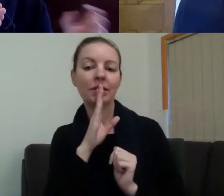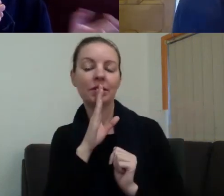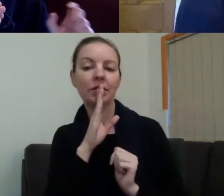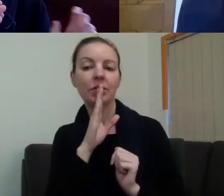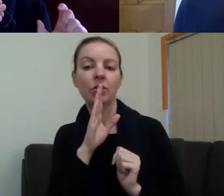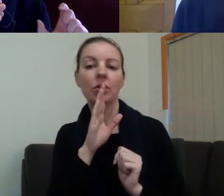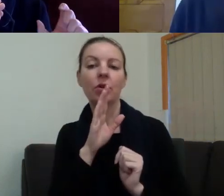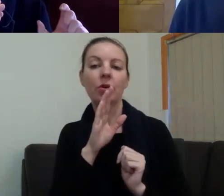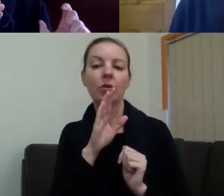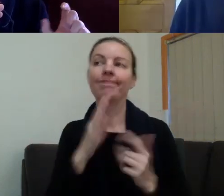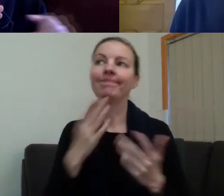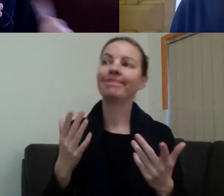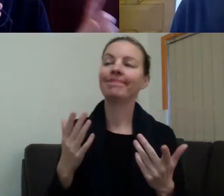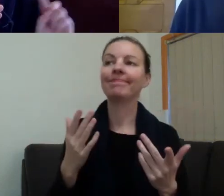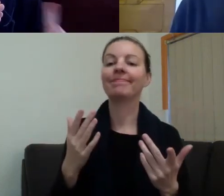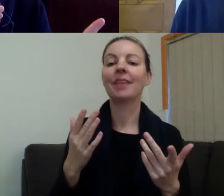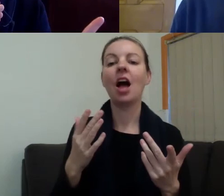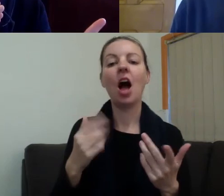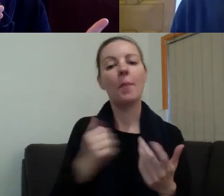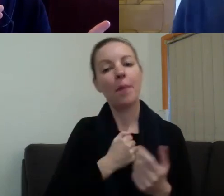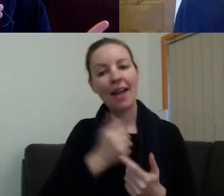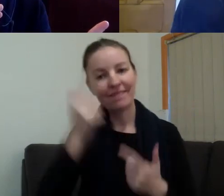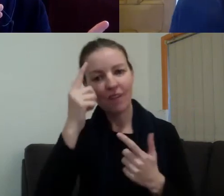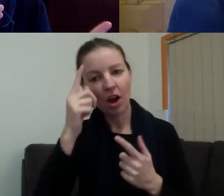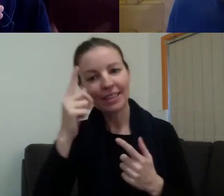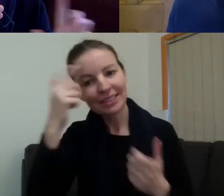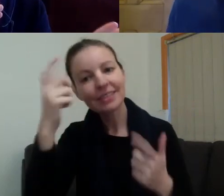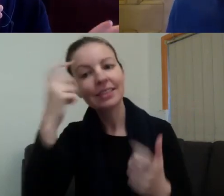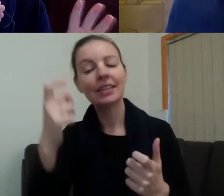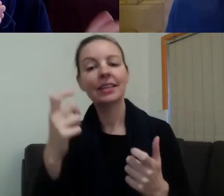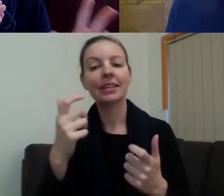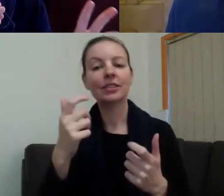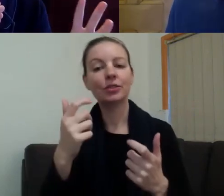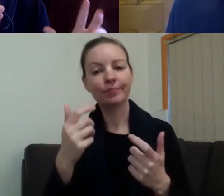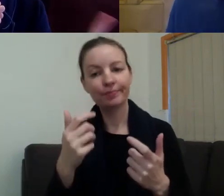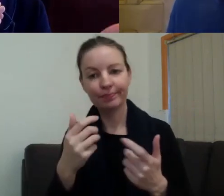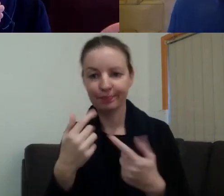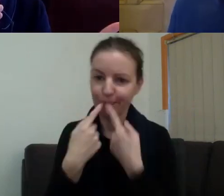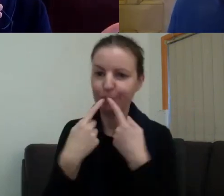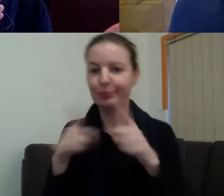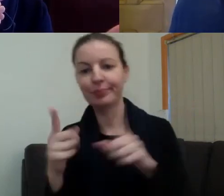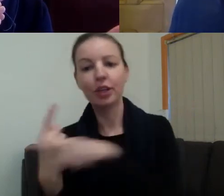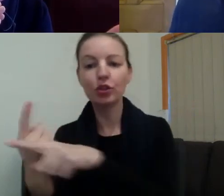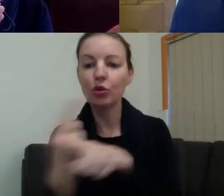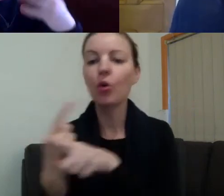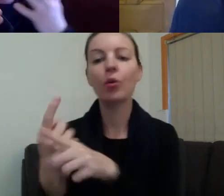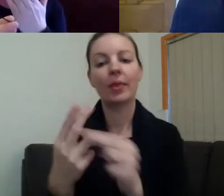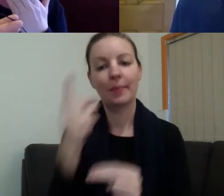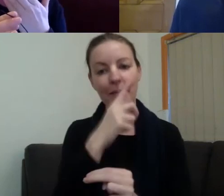My advice is always to talk to other people because there's way more strength in numbers. I think